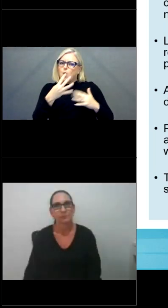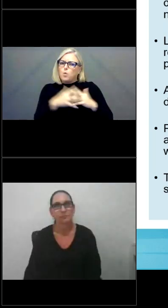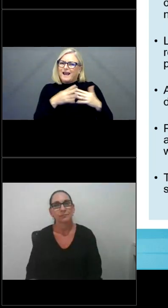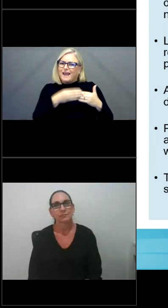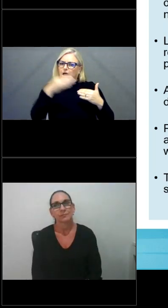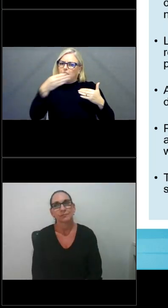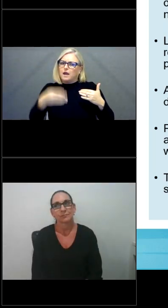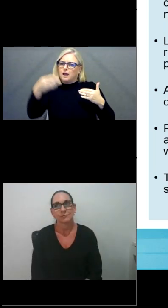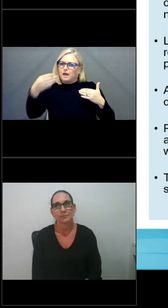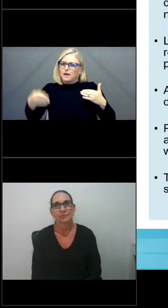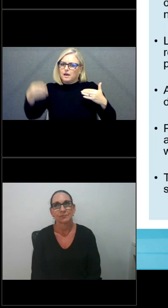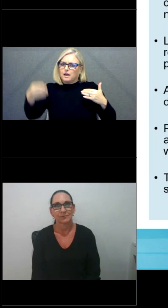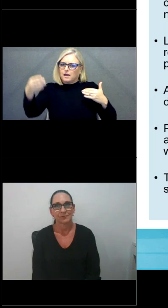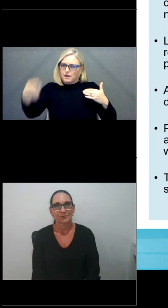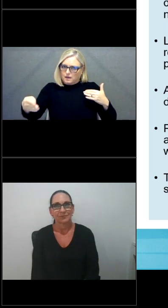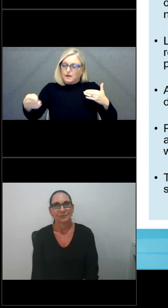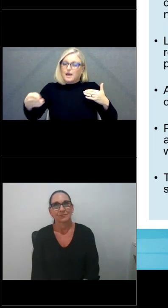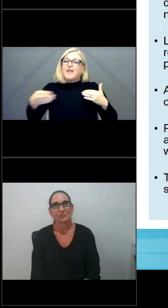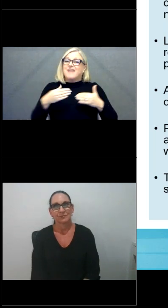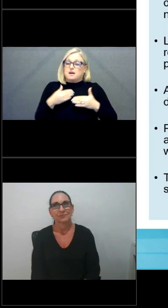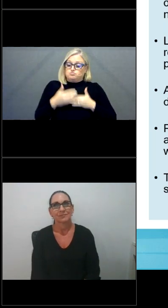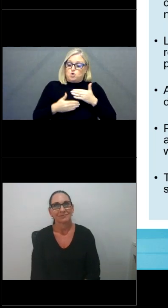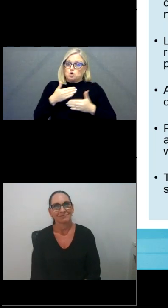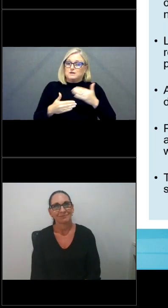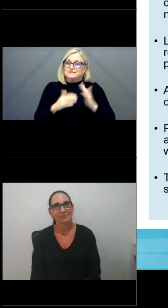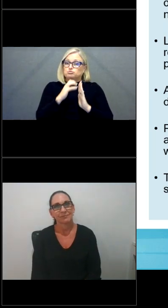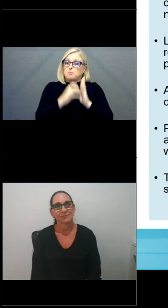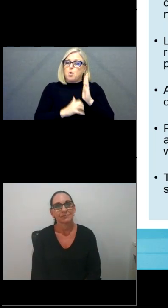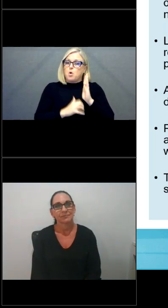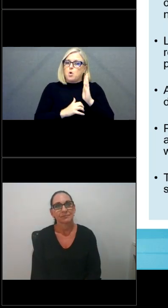progress reports are written by the court link um case managers and then provided to while the